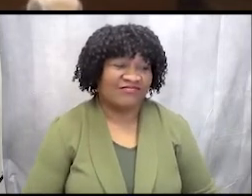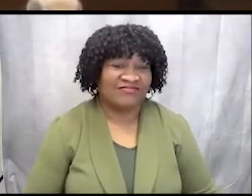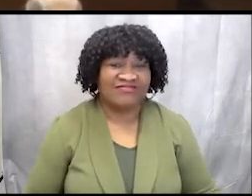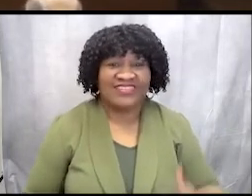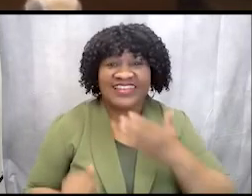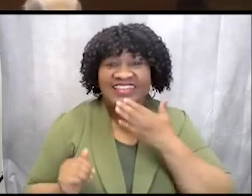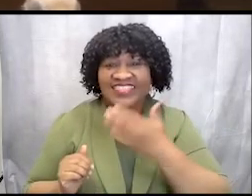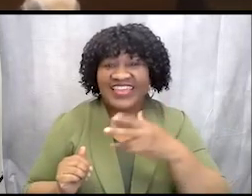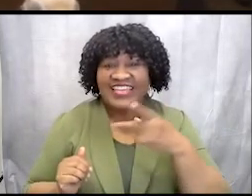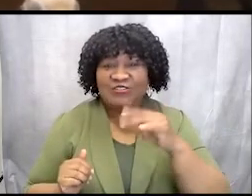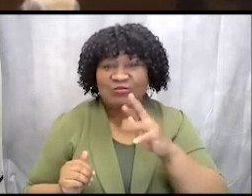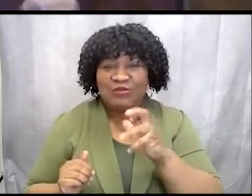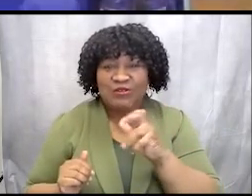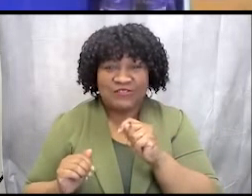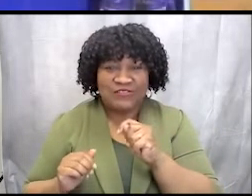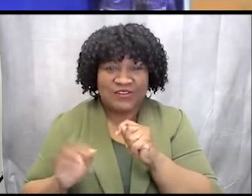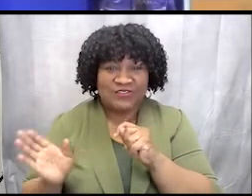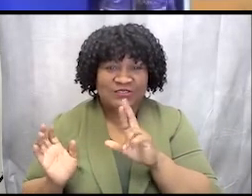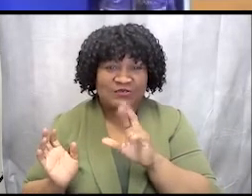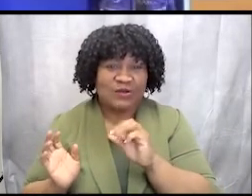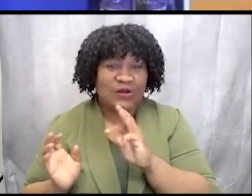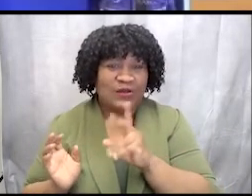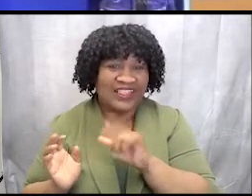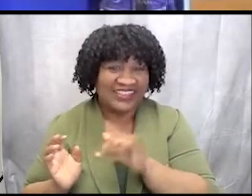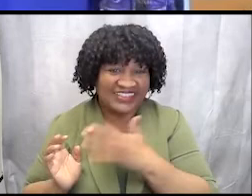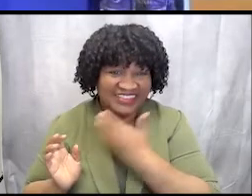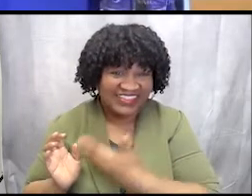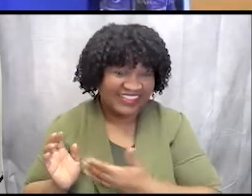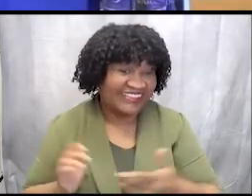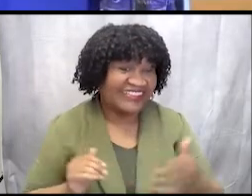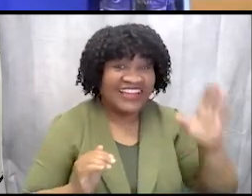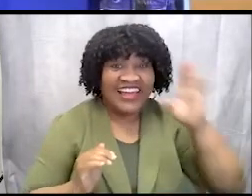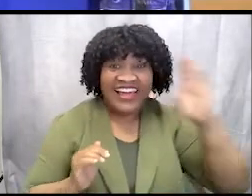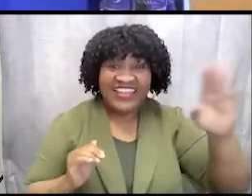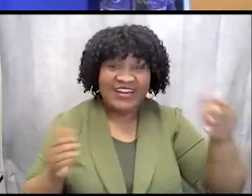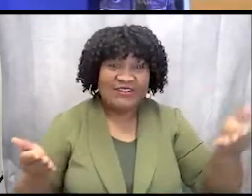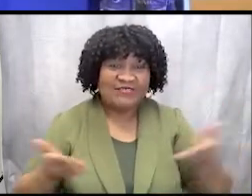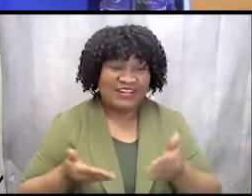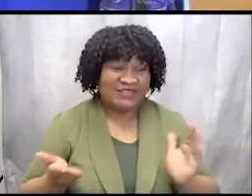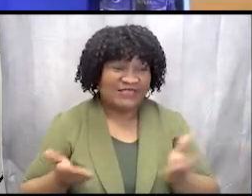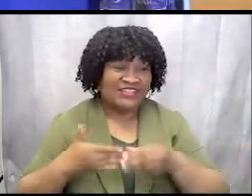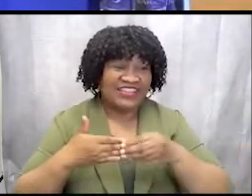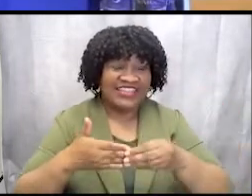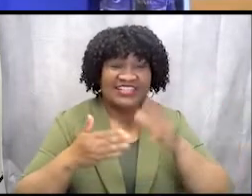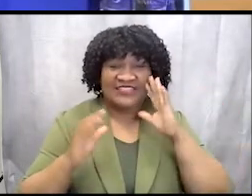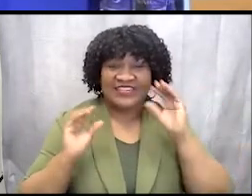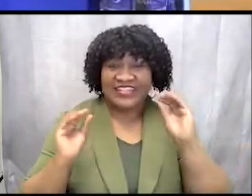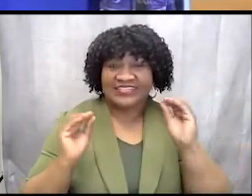Thank you, Provost Rowley. Good evening and welcome to Leading for Educational Equity